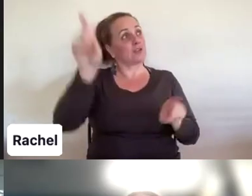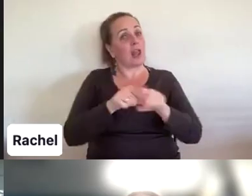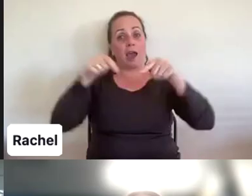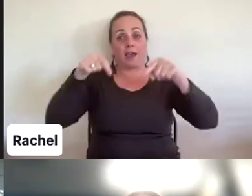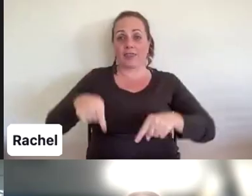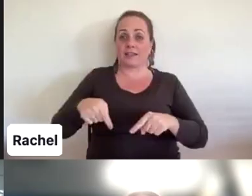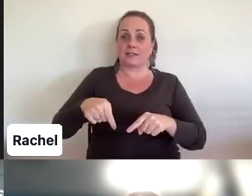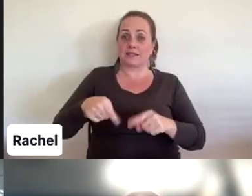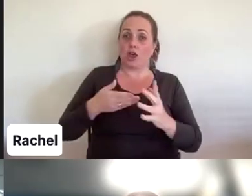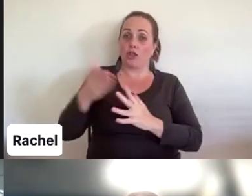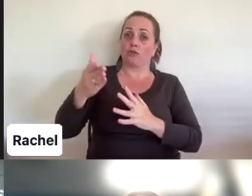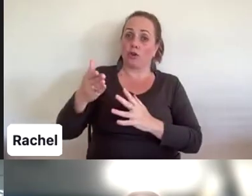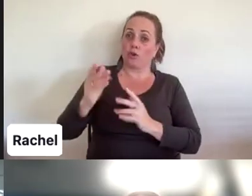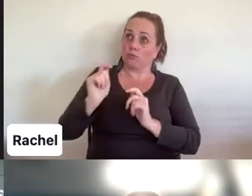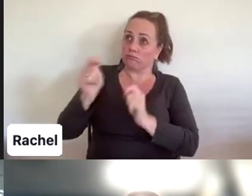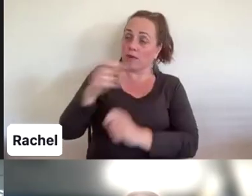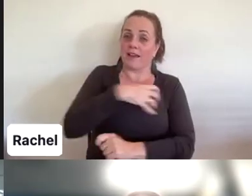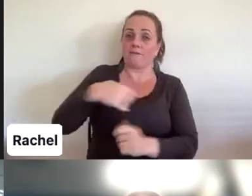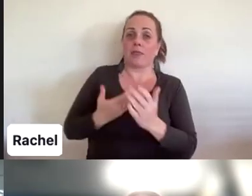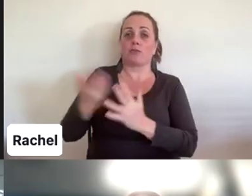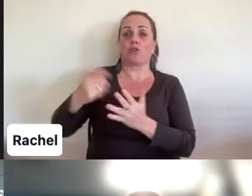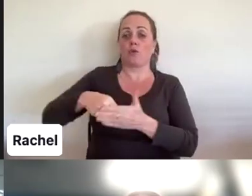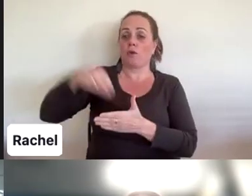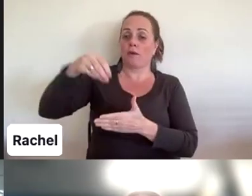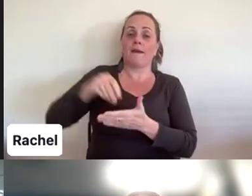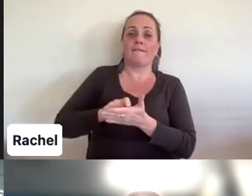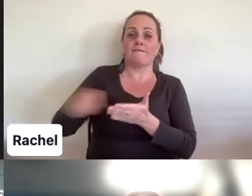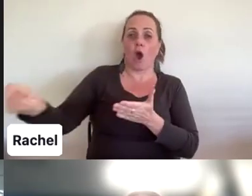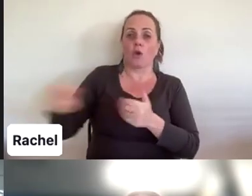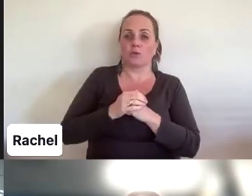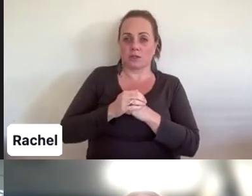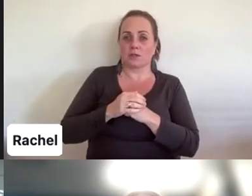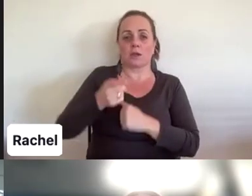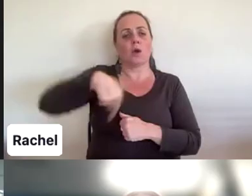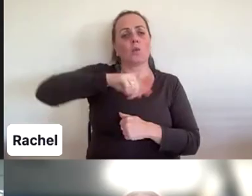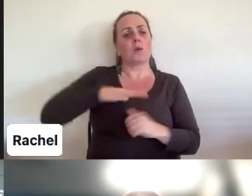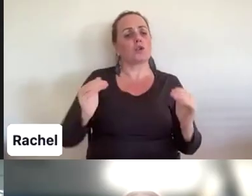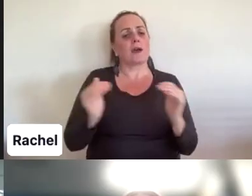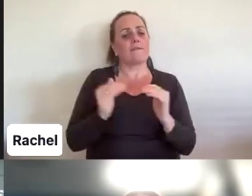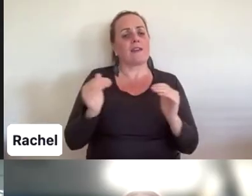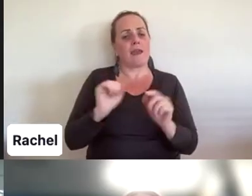decision meaningfully shape it doesn't just take us closer to a fairer society, it also is because